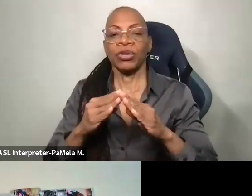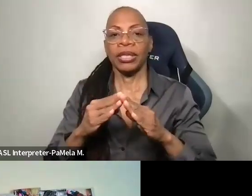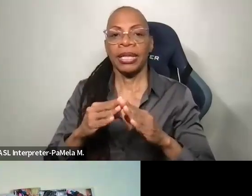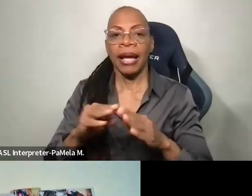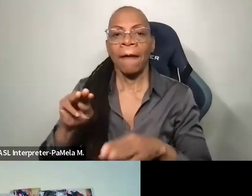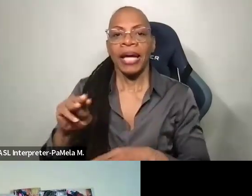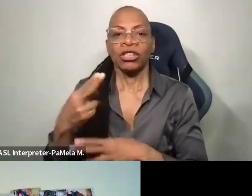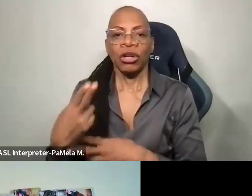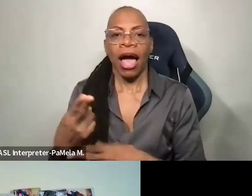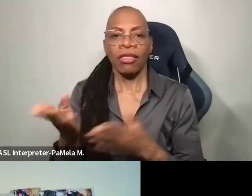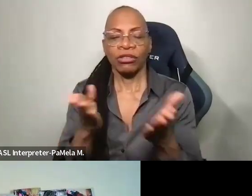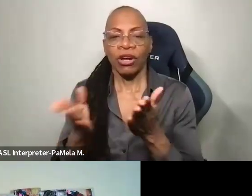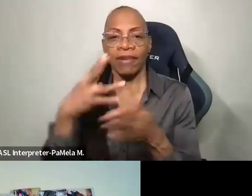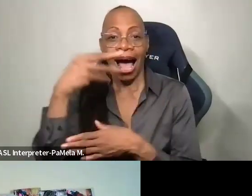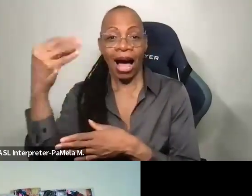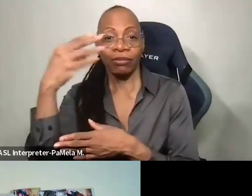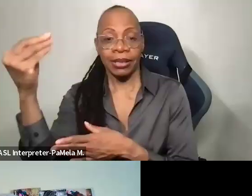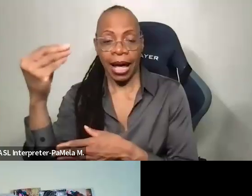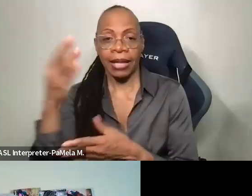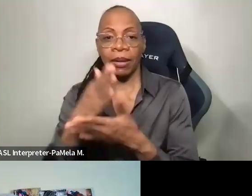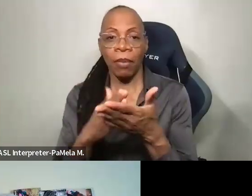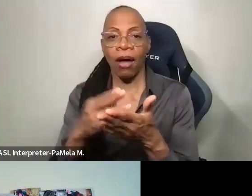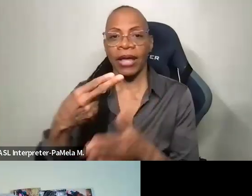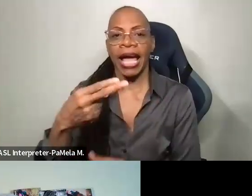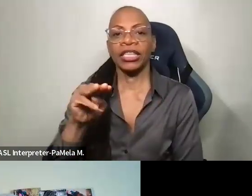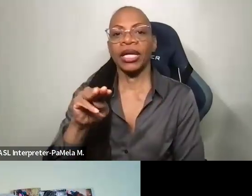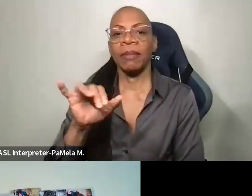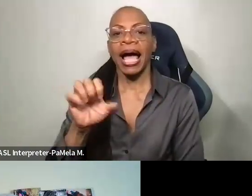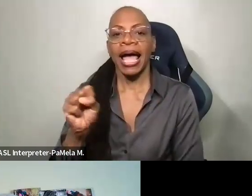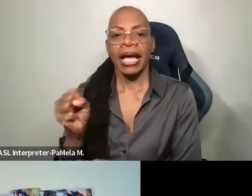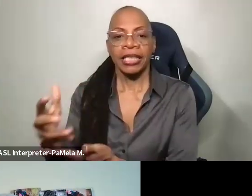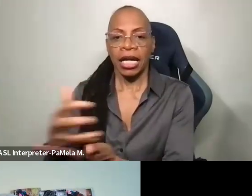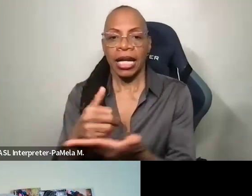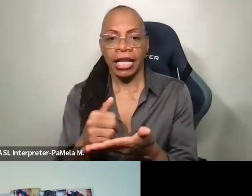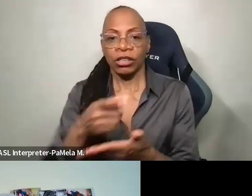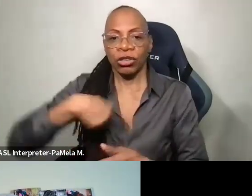outside of those parameters that HMIS collects. So we'll have written guidance on this.